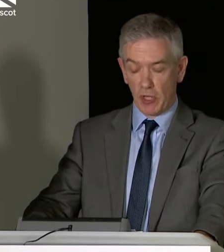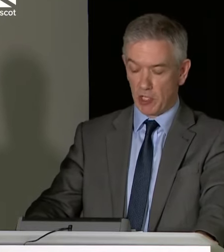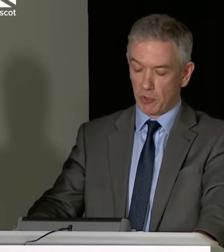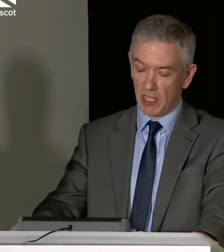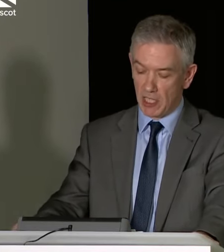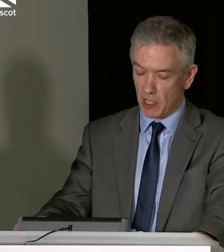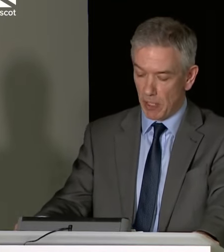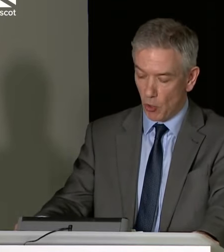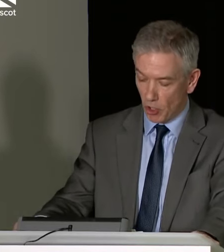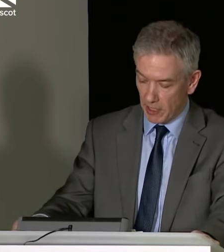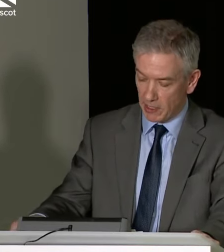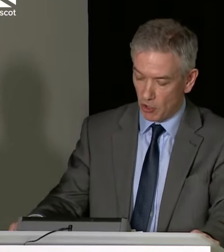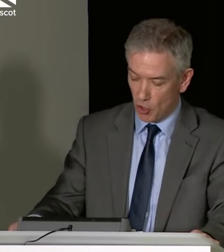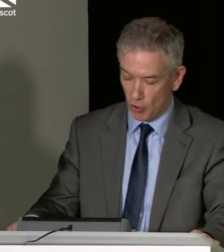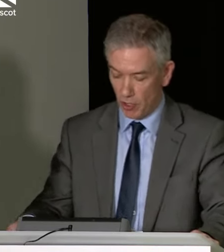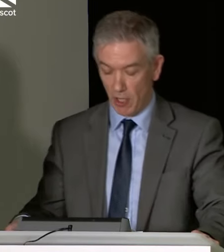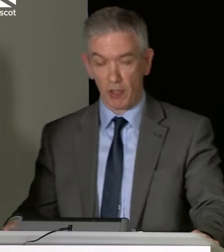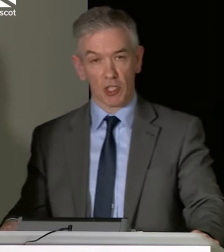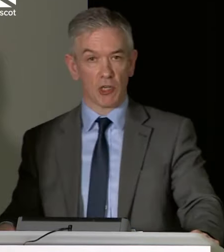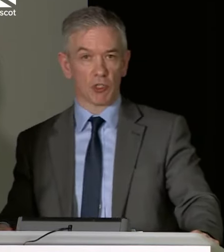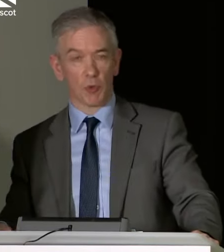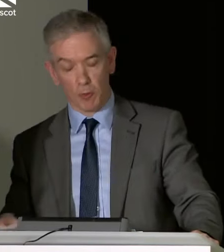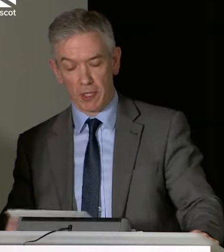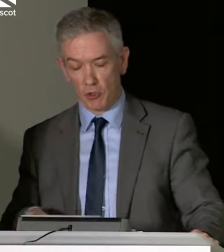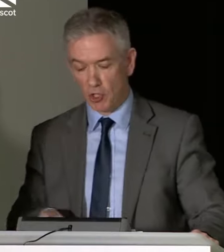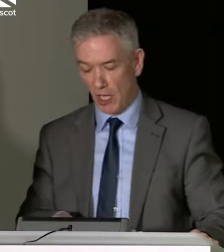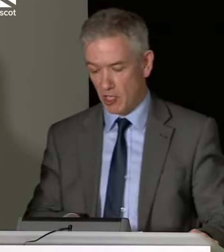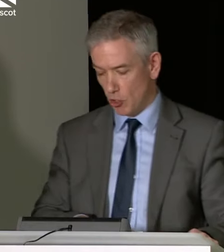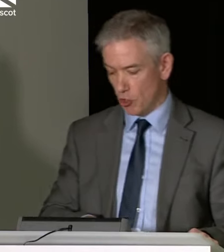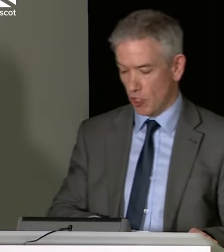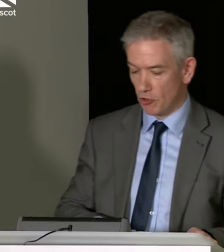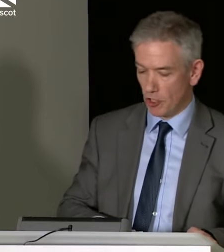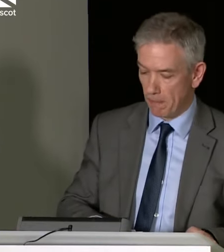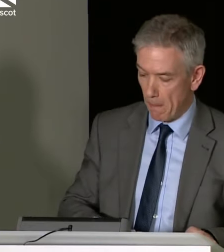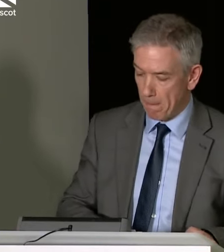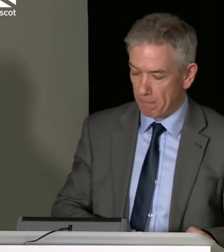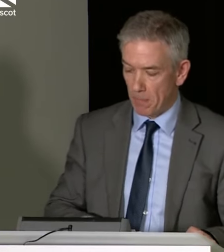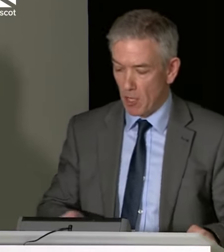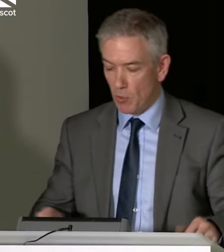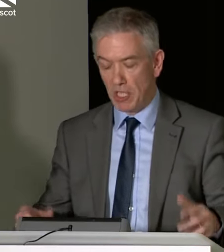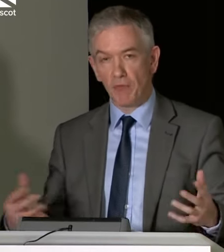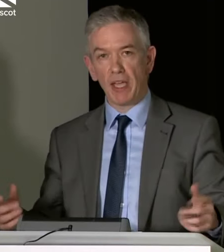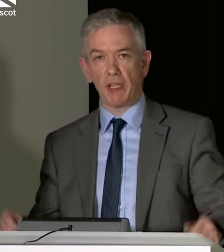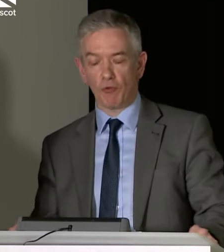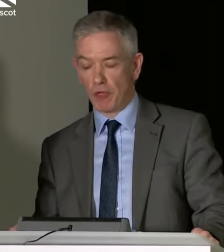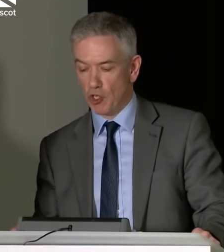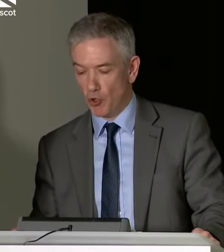expertise has been coordinated to ensure that the skills are properly utilized across the country we see the very